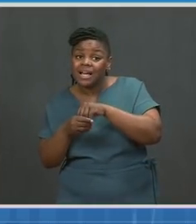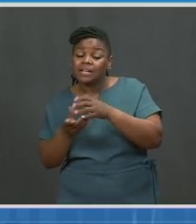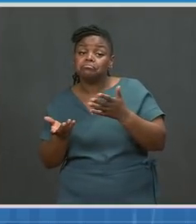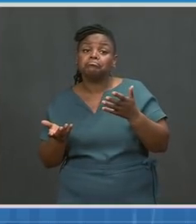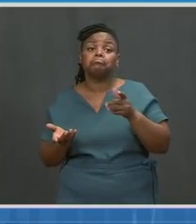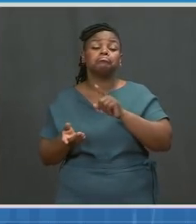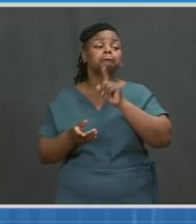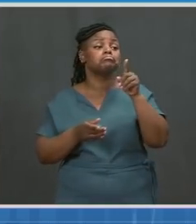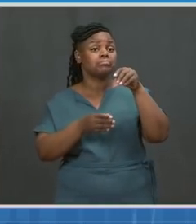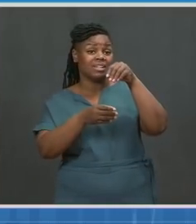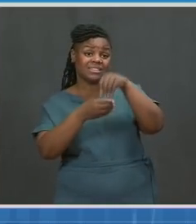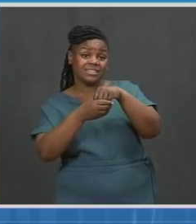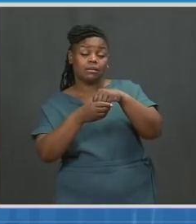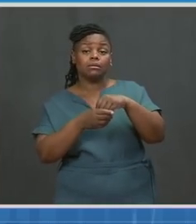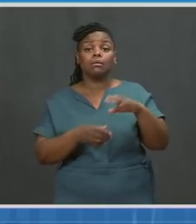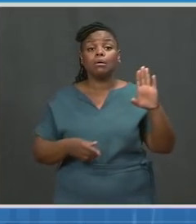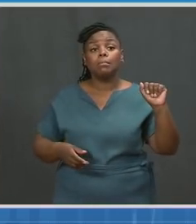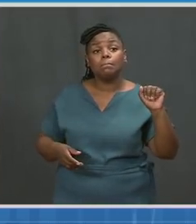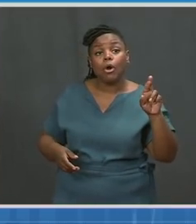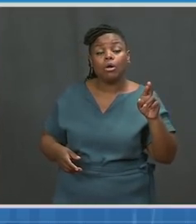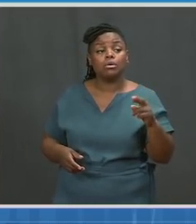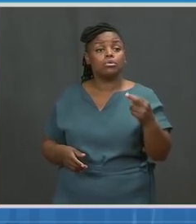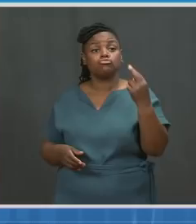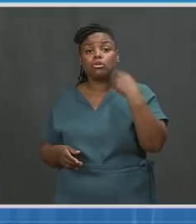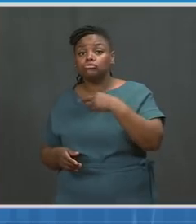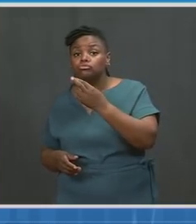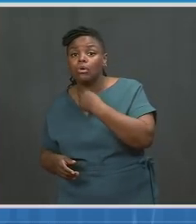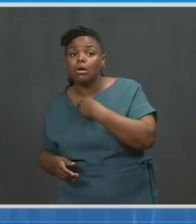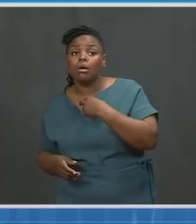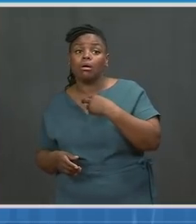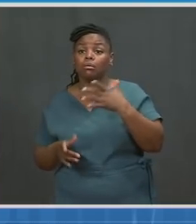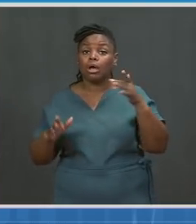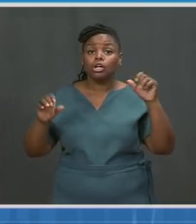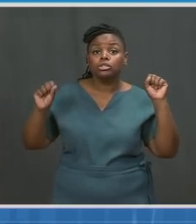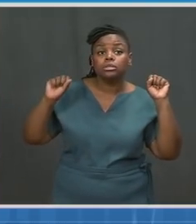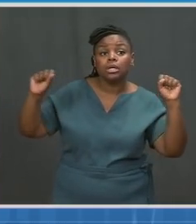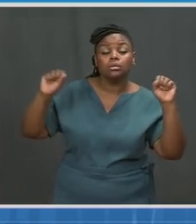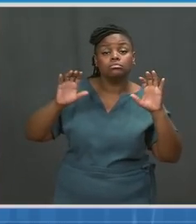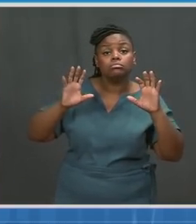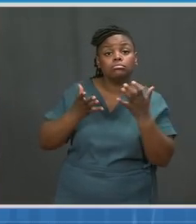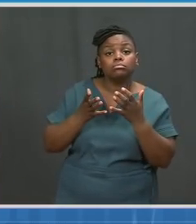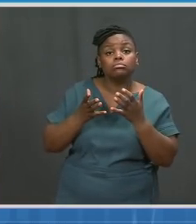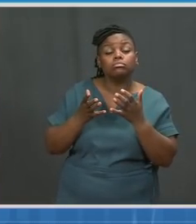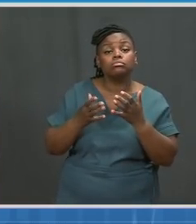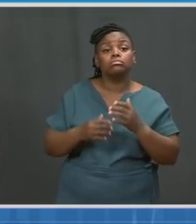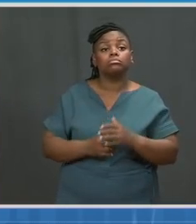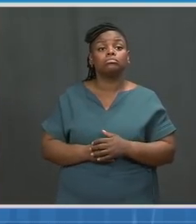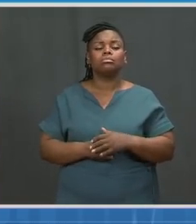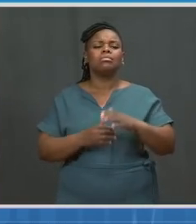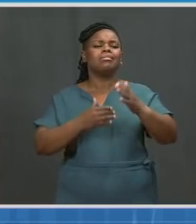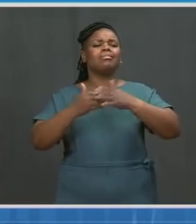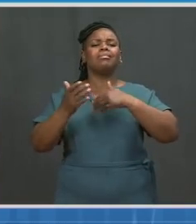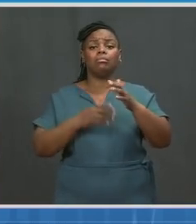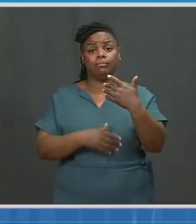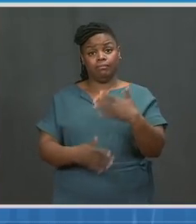and even participate in an indoor exercise class. Although these vaccines are extremely effective,